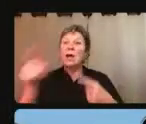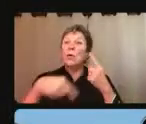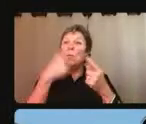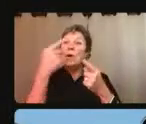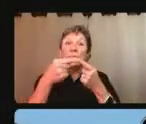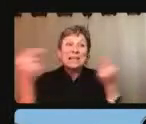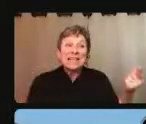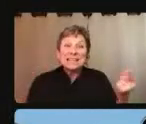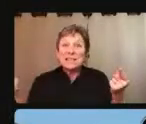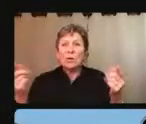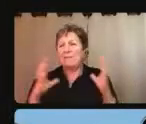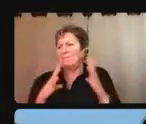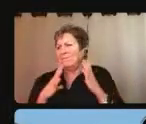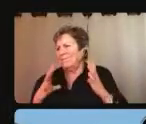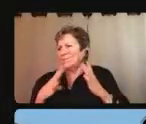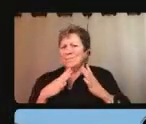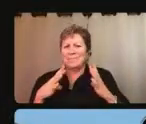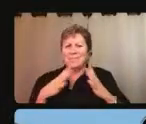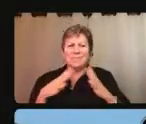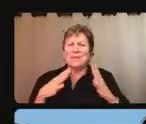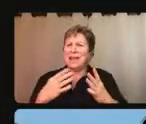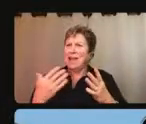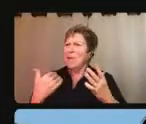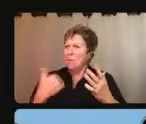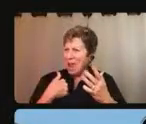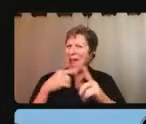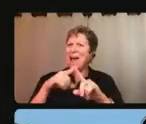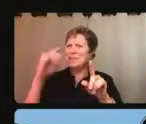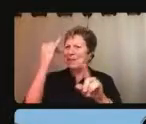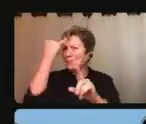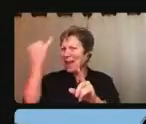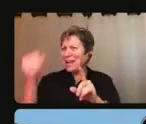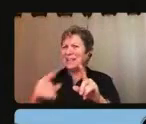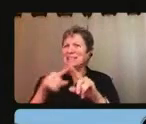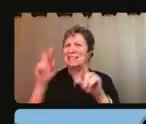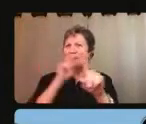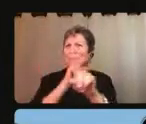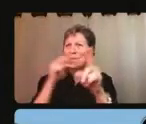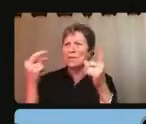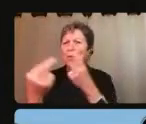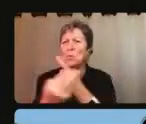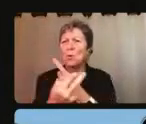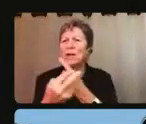DESERVE. SIMPLY BECAUSE THEY ARE HUMAN BEING.